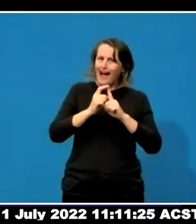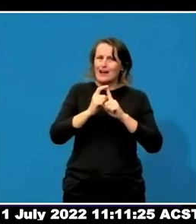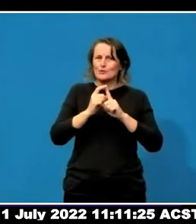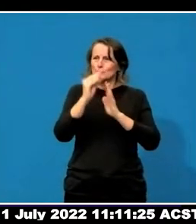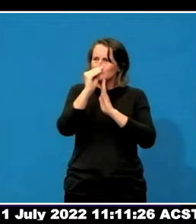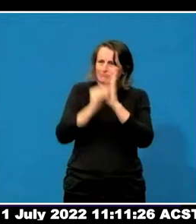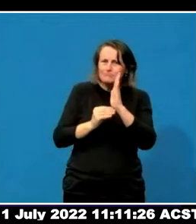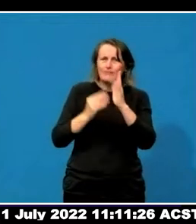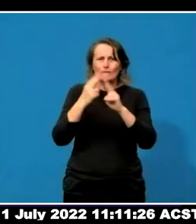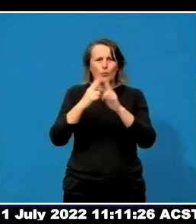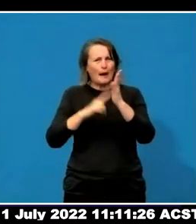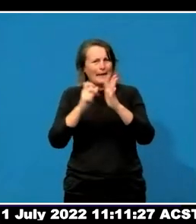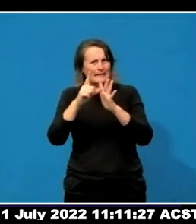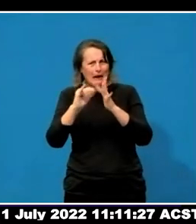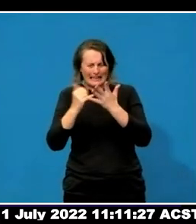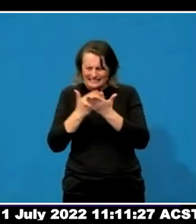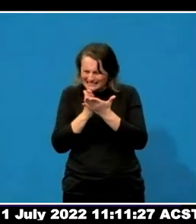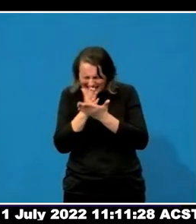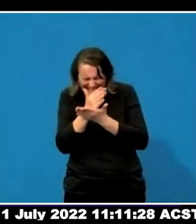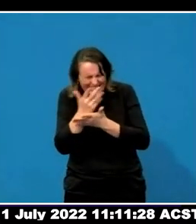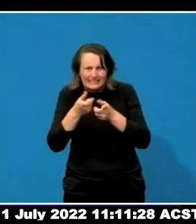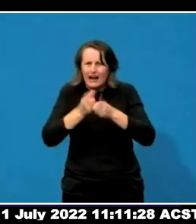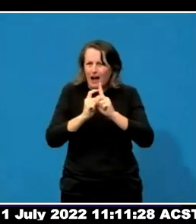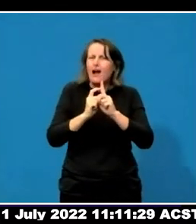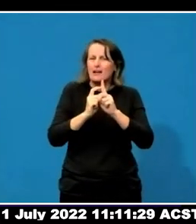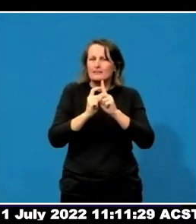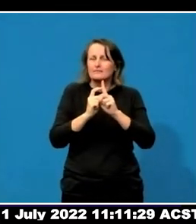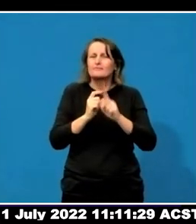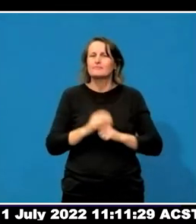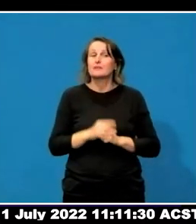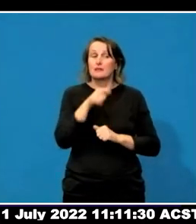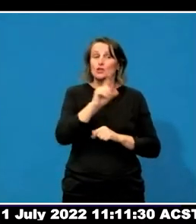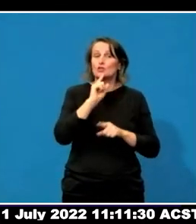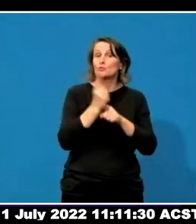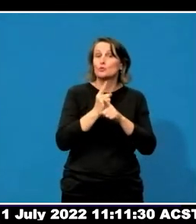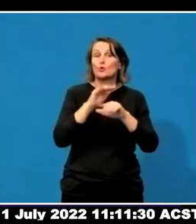people. She will share her experience of engaging with support services and the